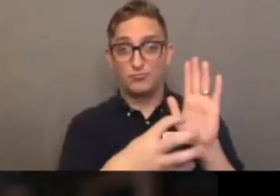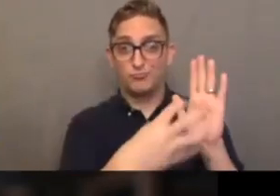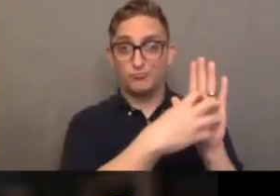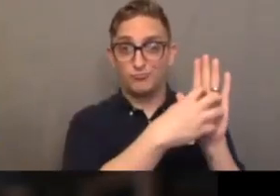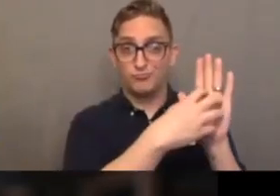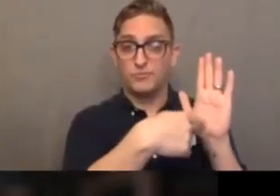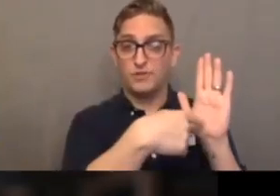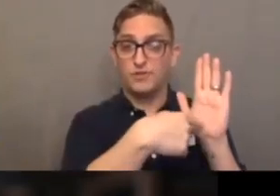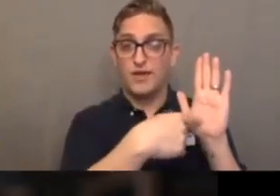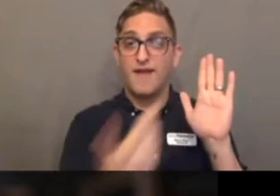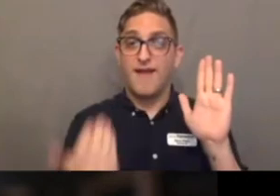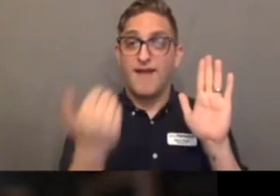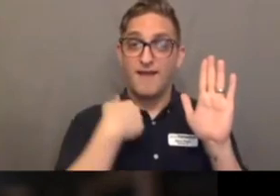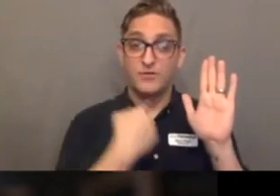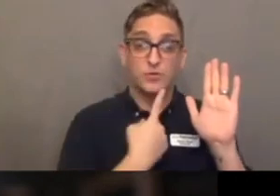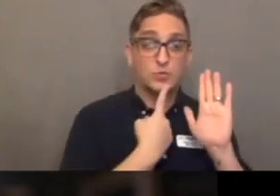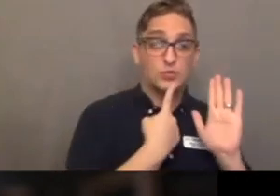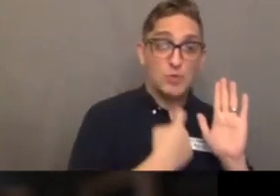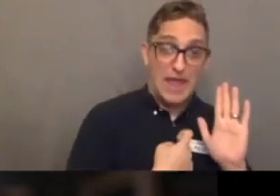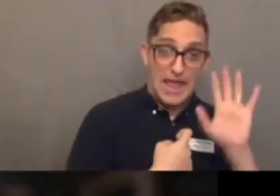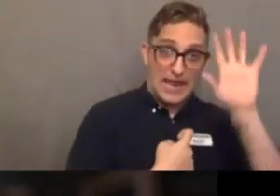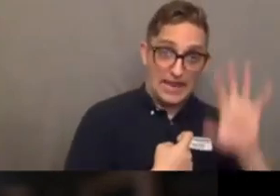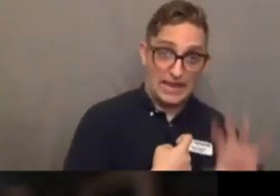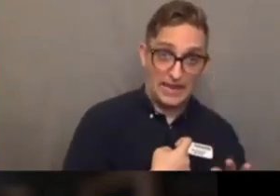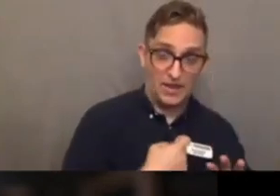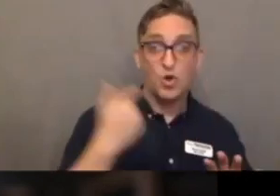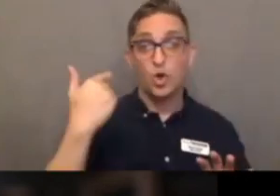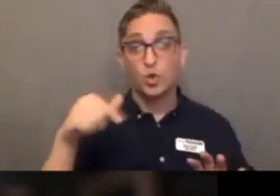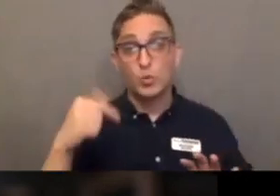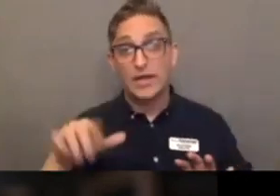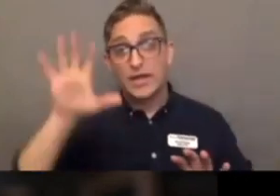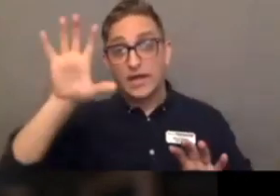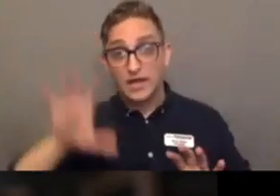of data in red and the other set of data in green, the individual is not going to be able